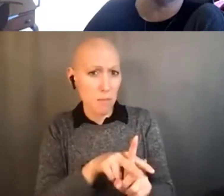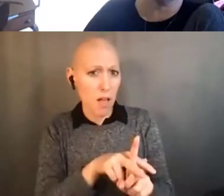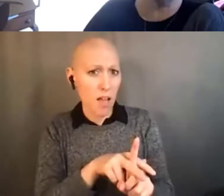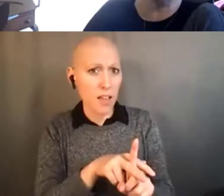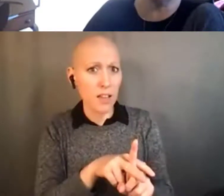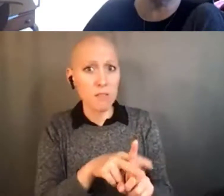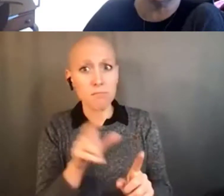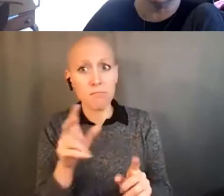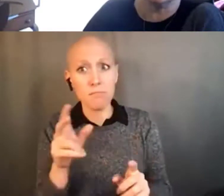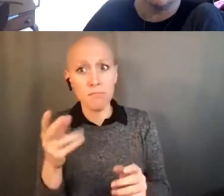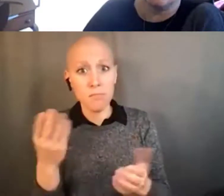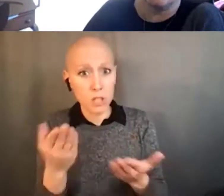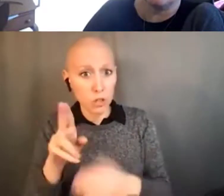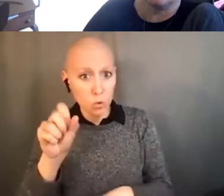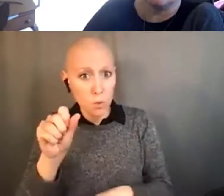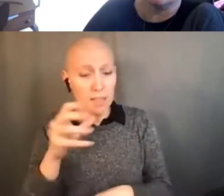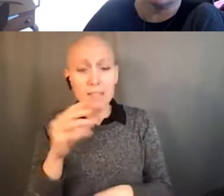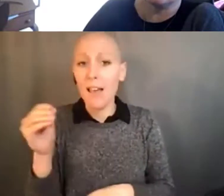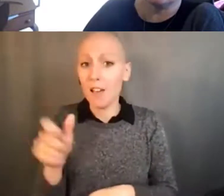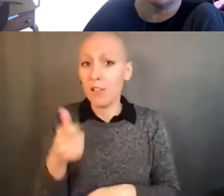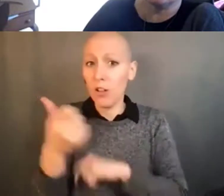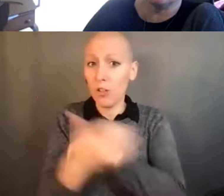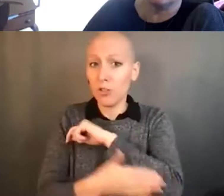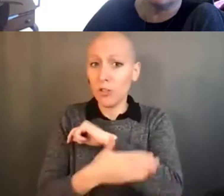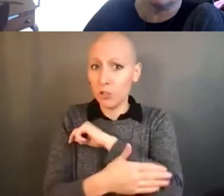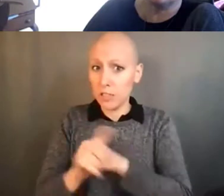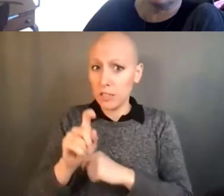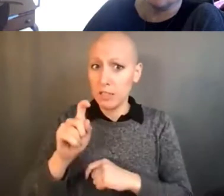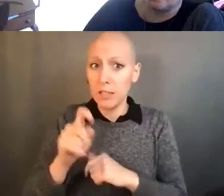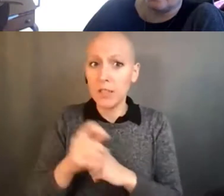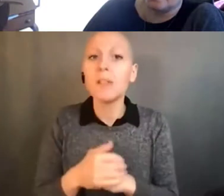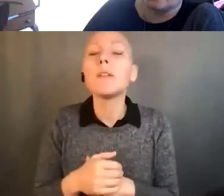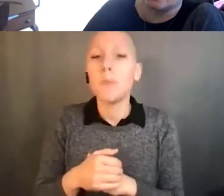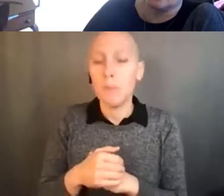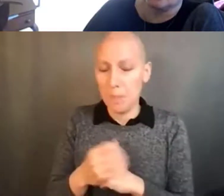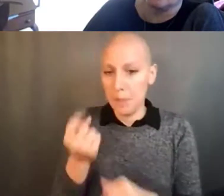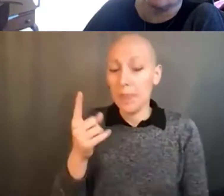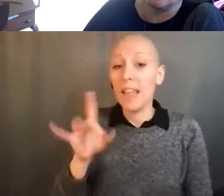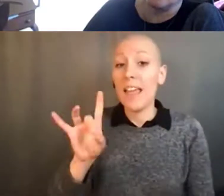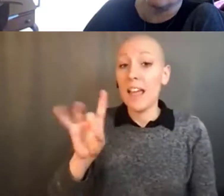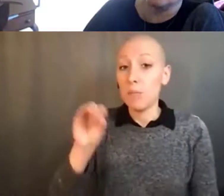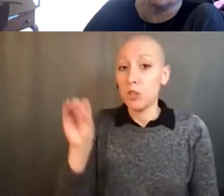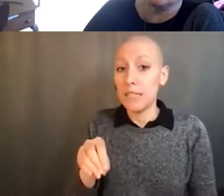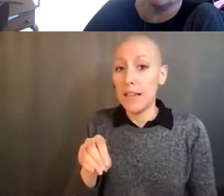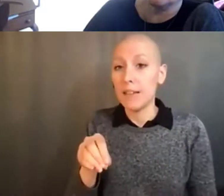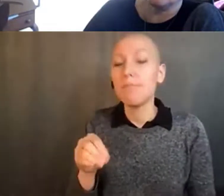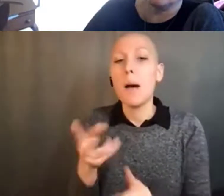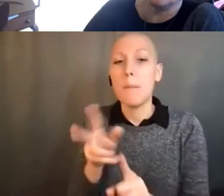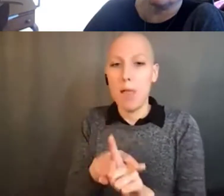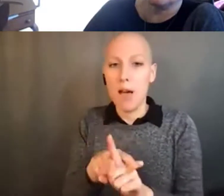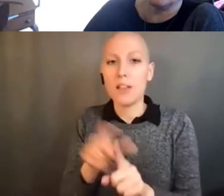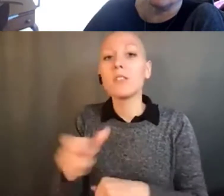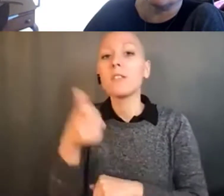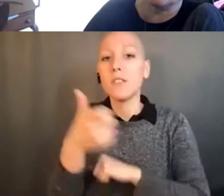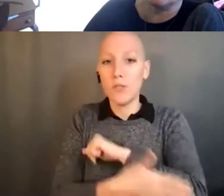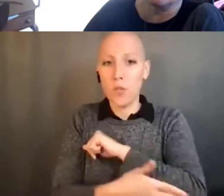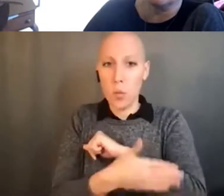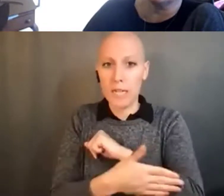Emily Linde: So the 8 percent rate applies to foreign applicants. So if you're a foreign applicant you would apply the 8 percent F and A